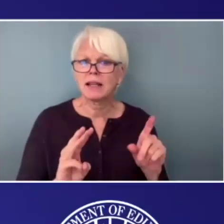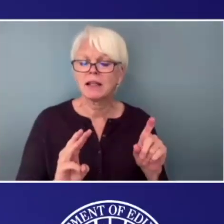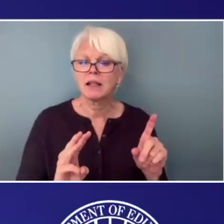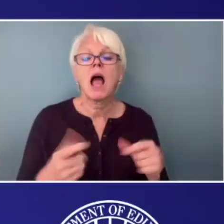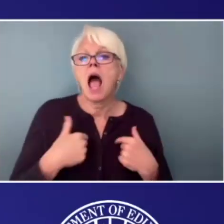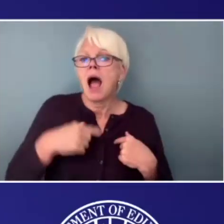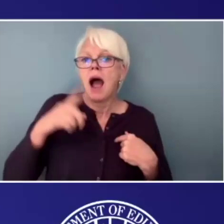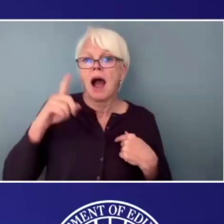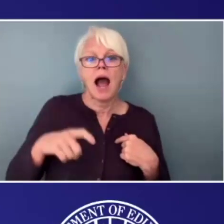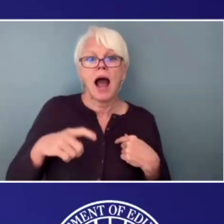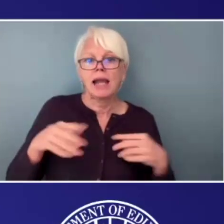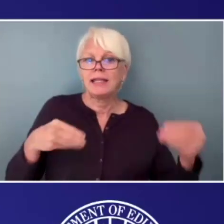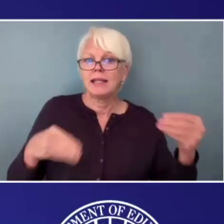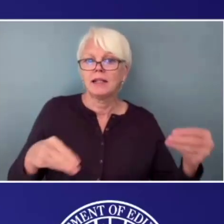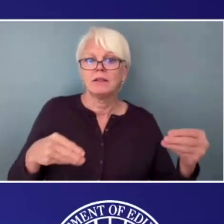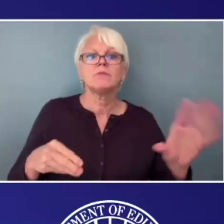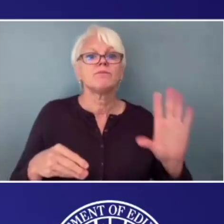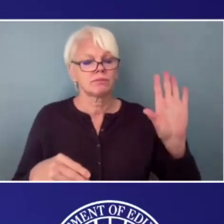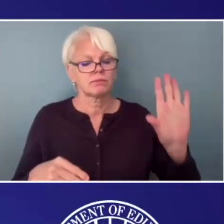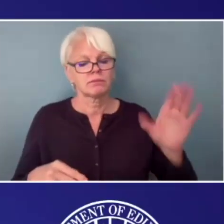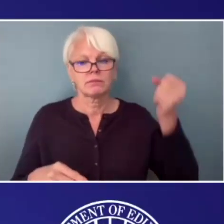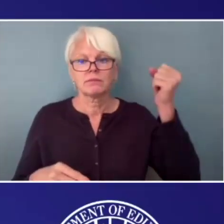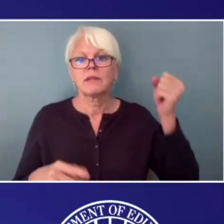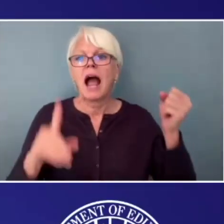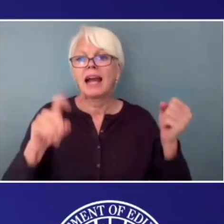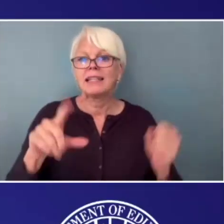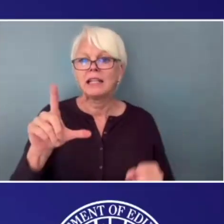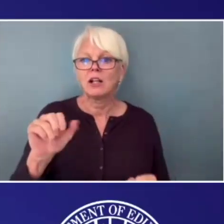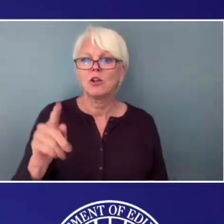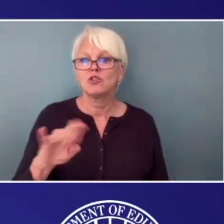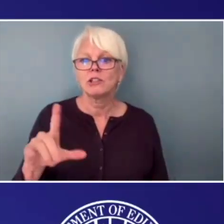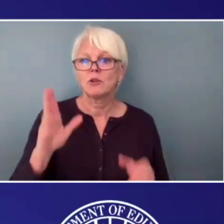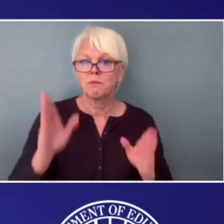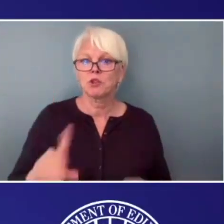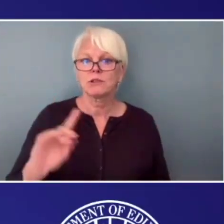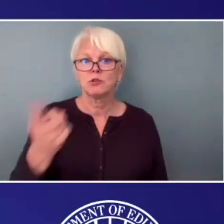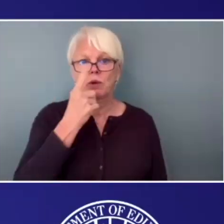Hold on. I need to get -- I need a logistical person to come to me, please. Thanks.